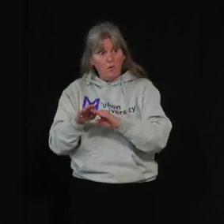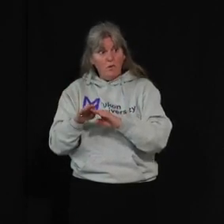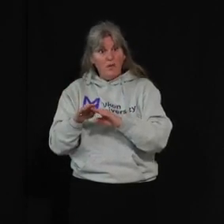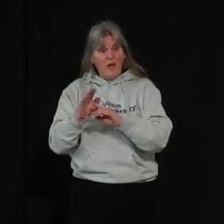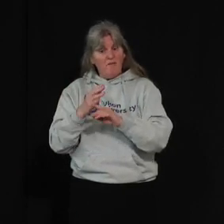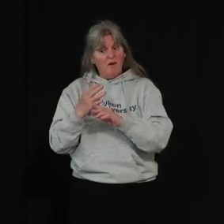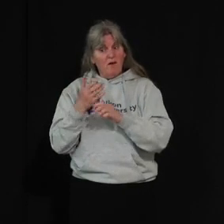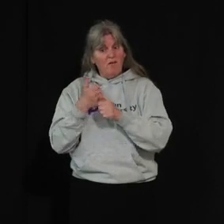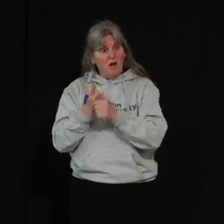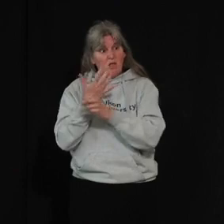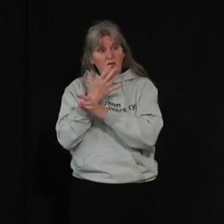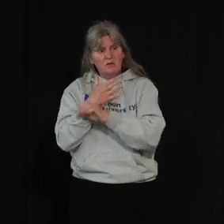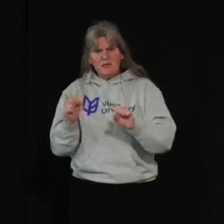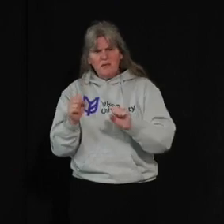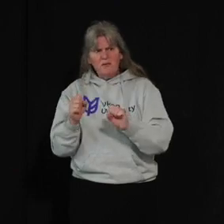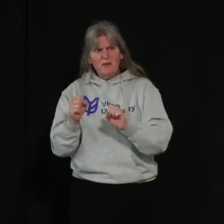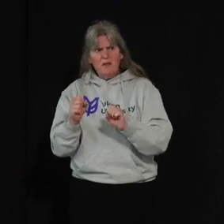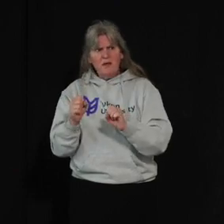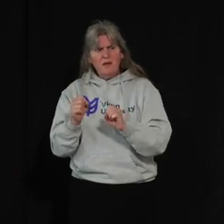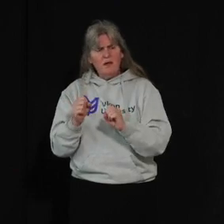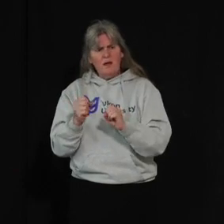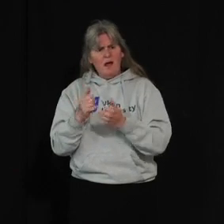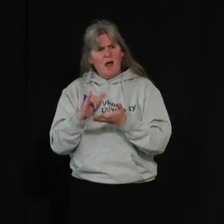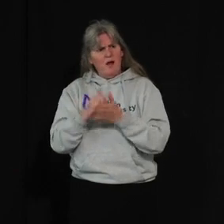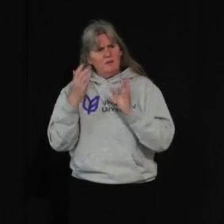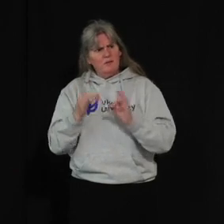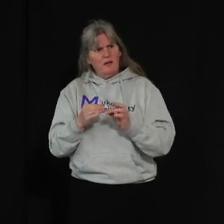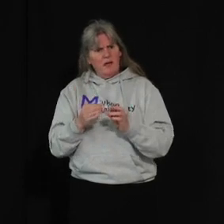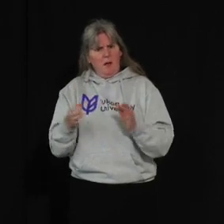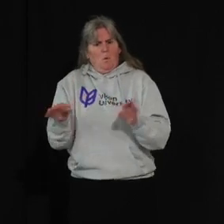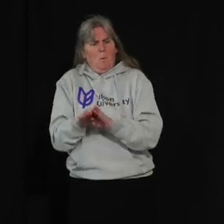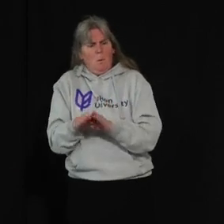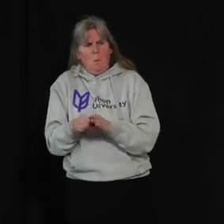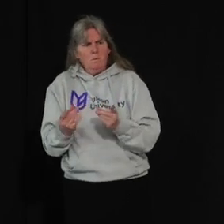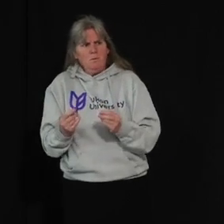allowed to reopen will be able Tuesday open or how bad does this have to get before they